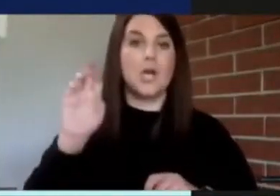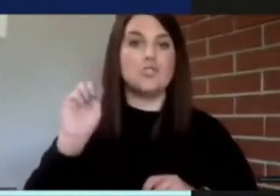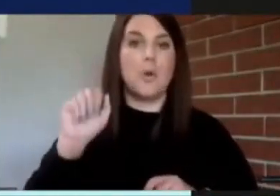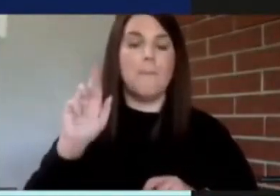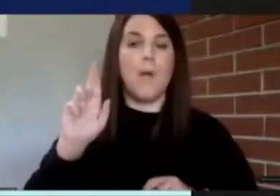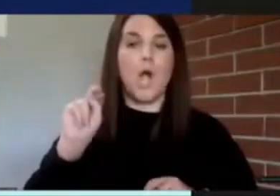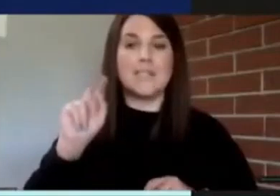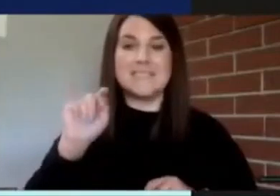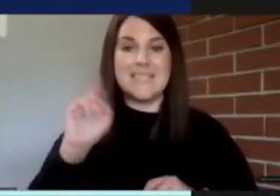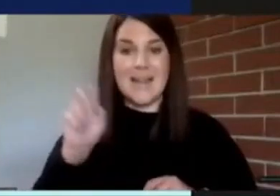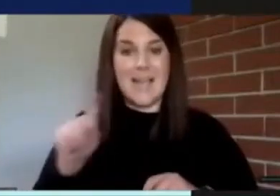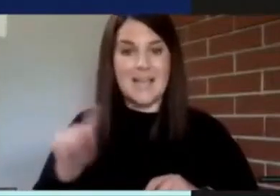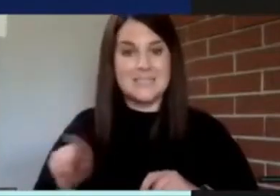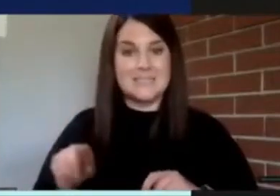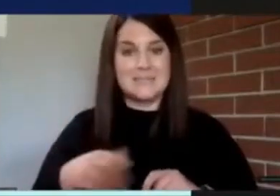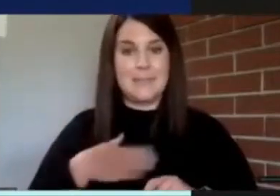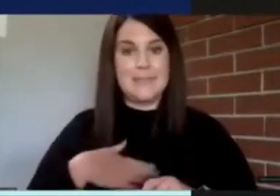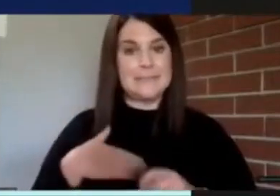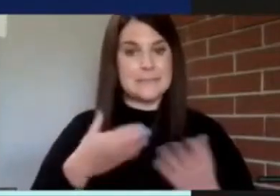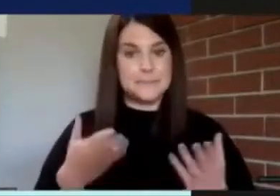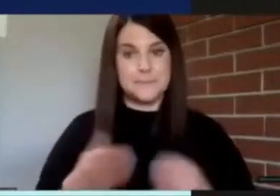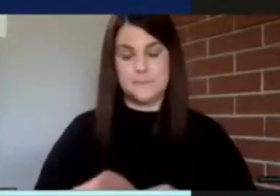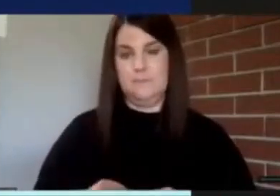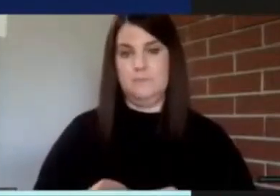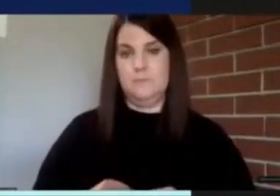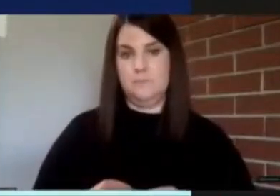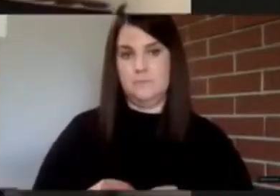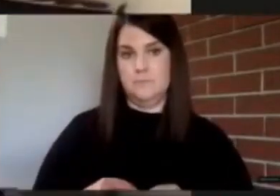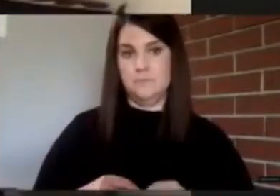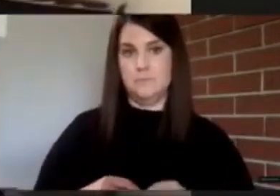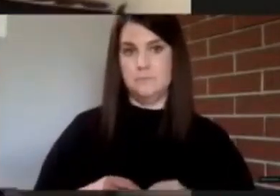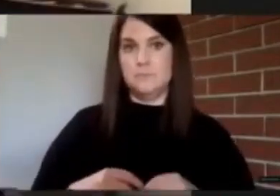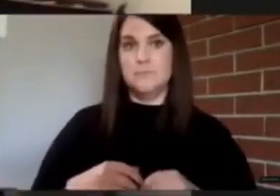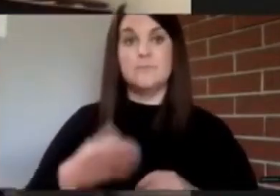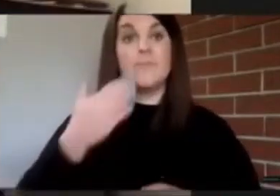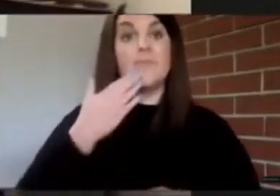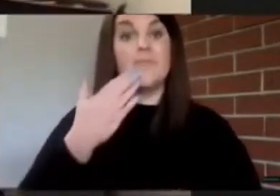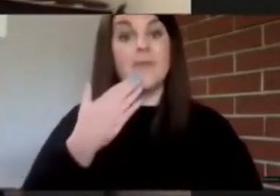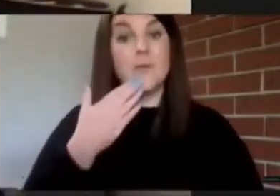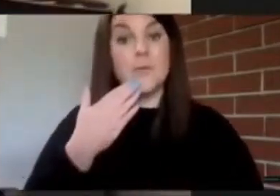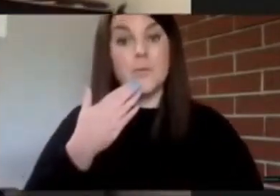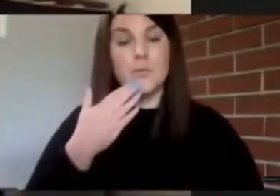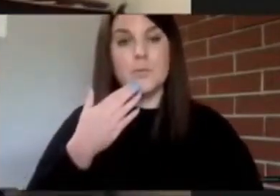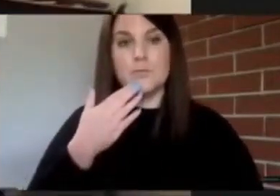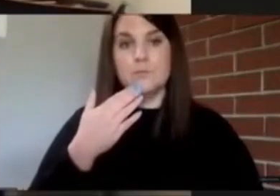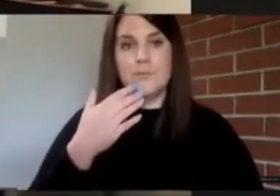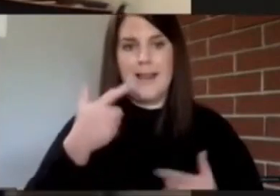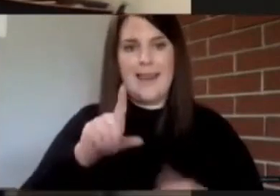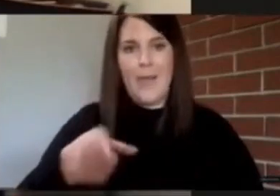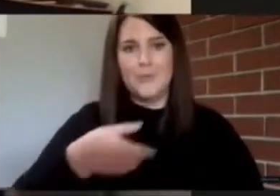Tim Putnam: Thank you very much. Dr. Karnik. I'll let you get a drink of water here.